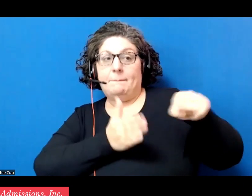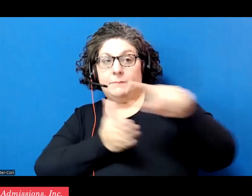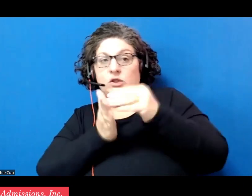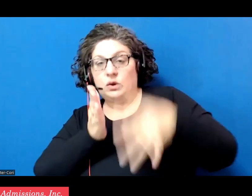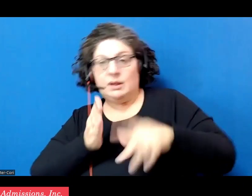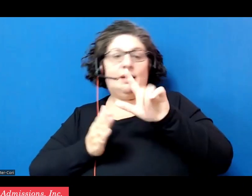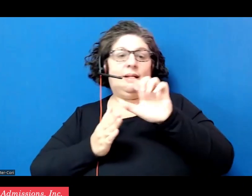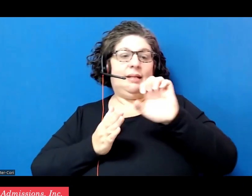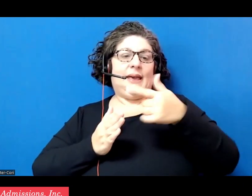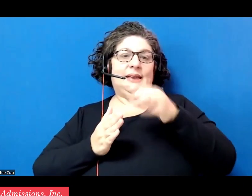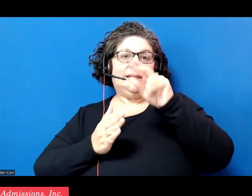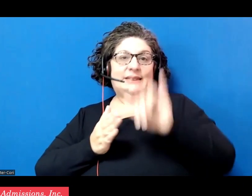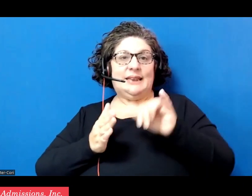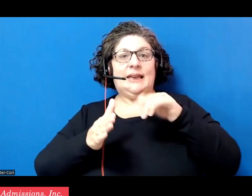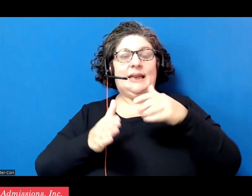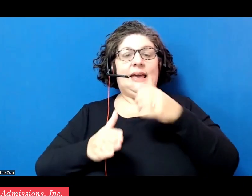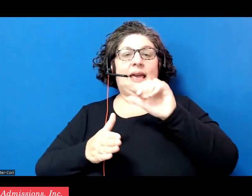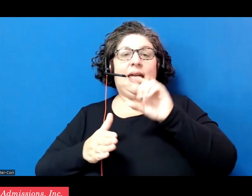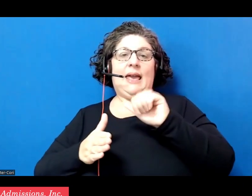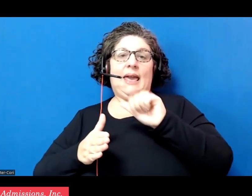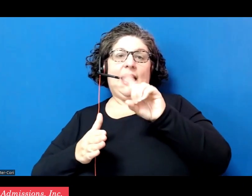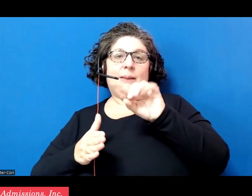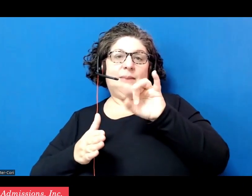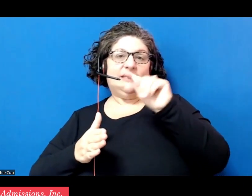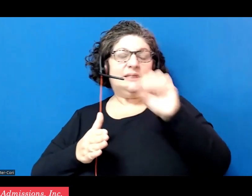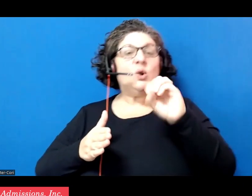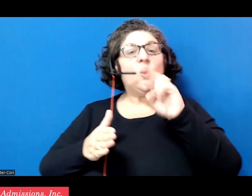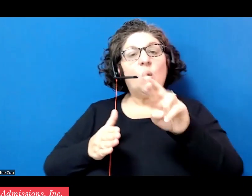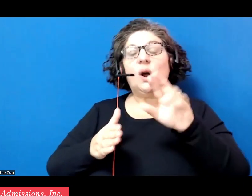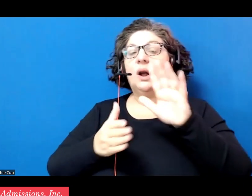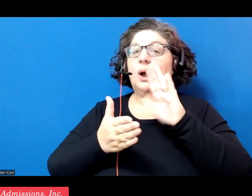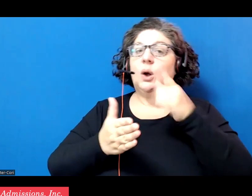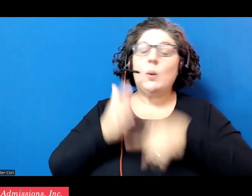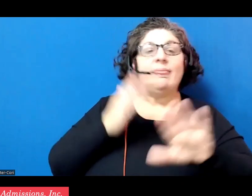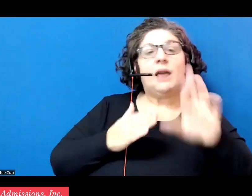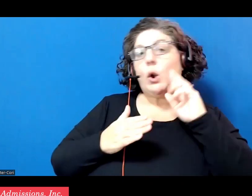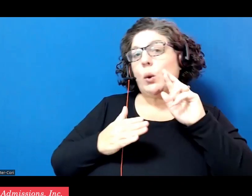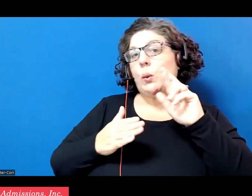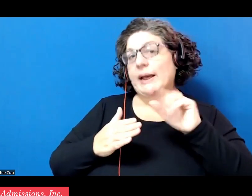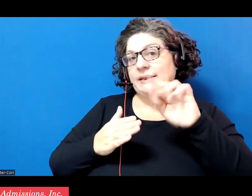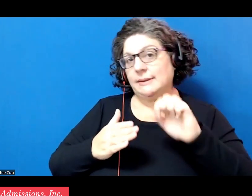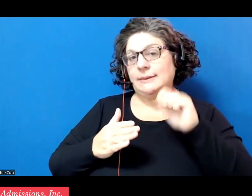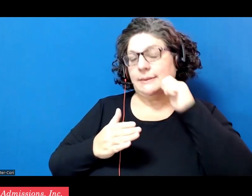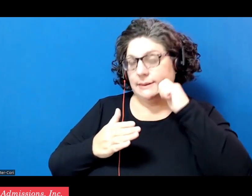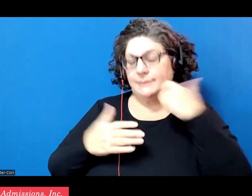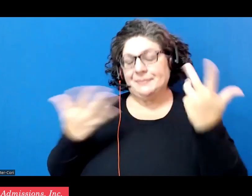admits, and in some instances, tips on account of their race of students.The district court